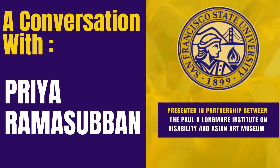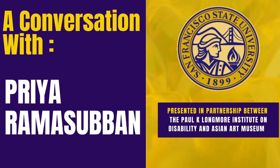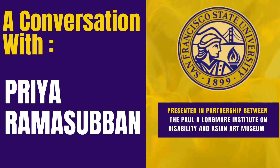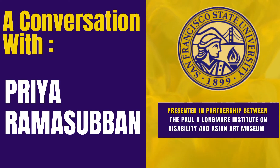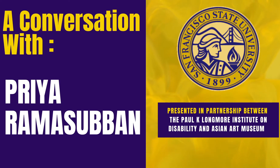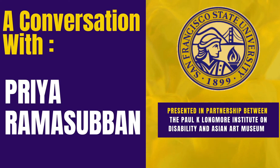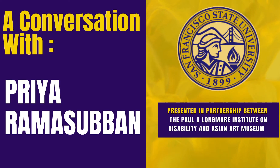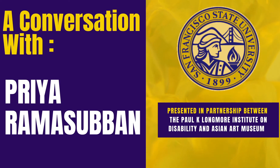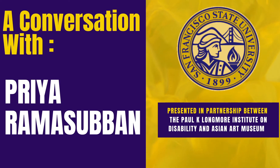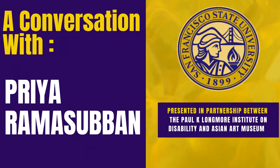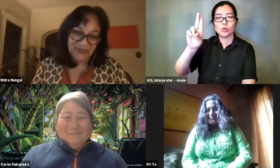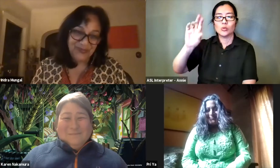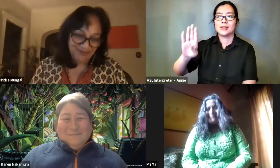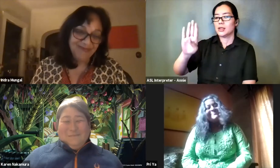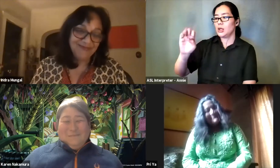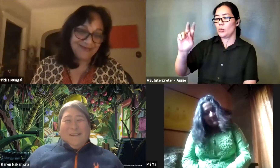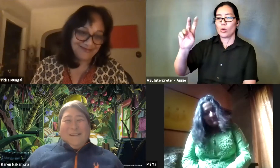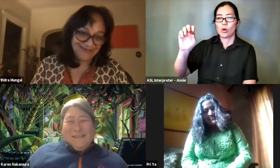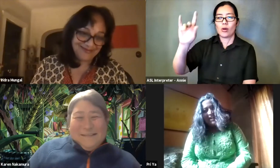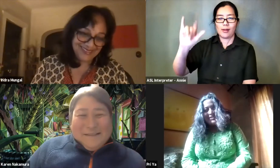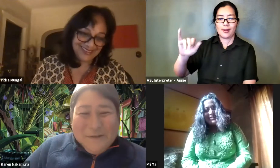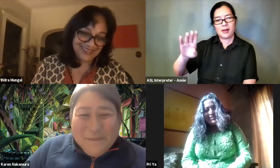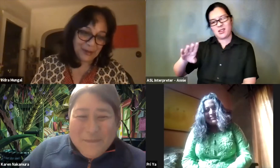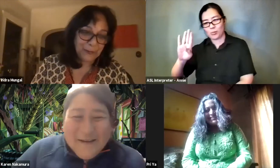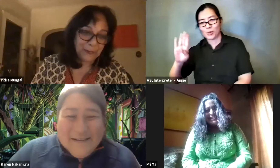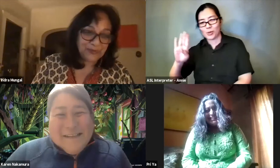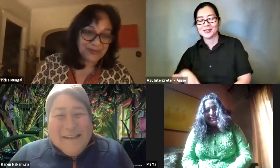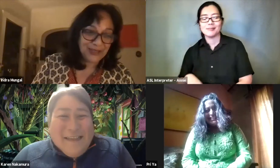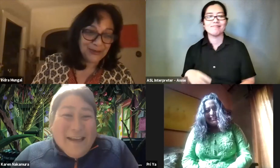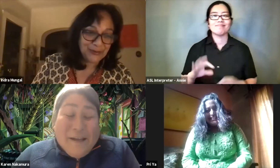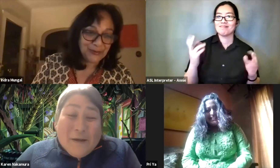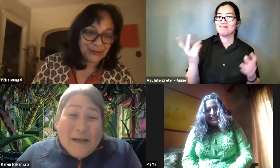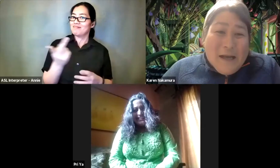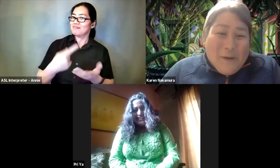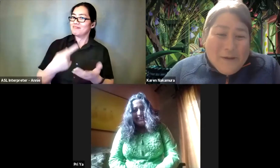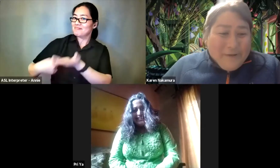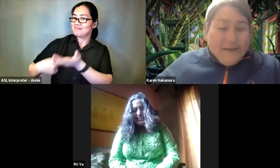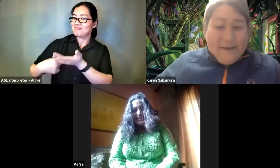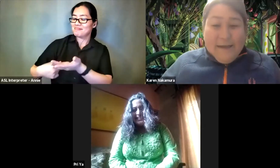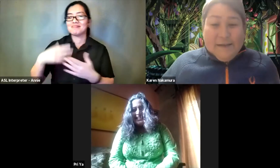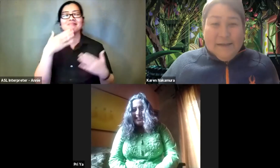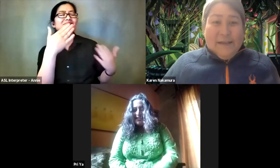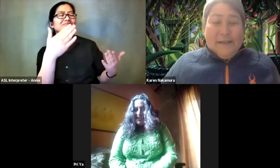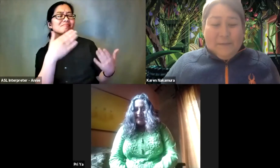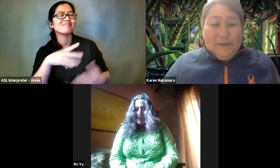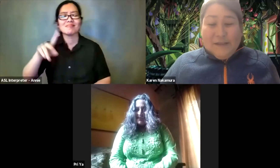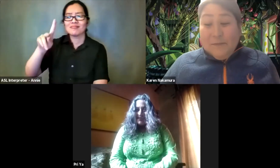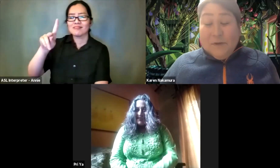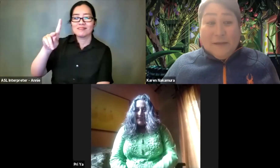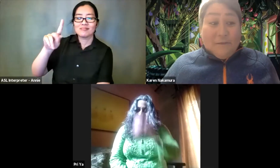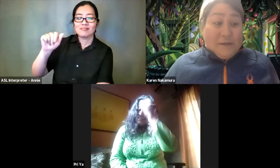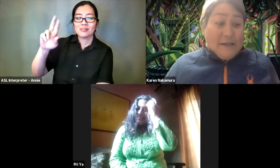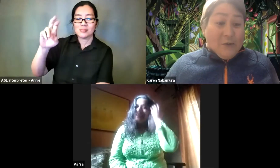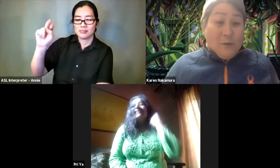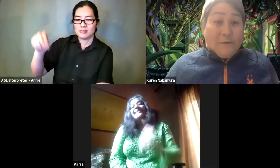Karen Nakamura: Thank you, I want to really thank the Asian Art Museum for such a wonderful